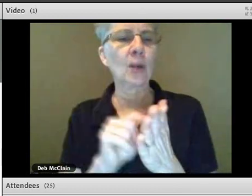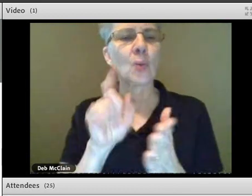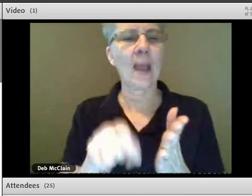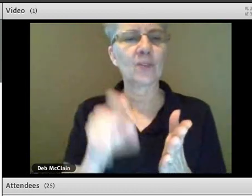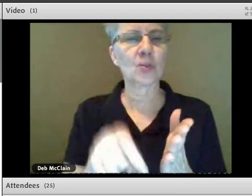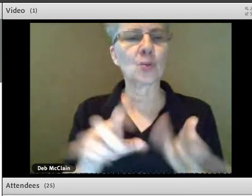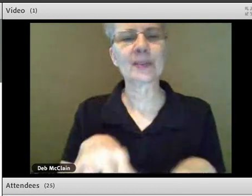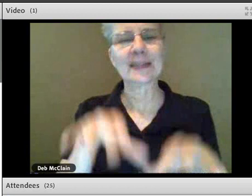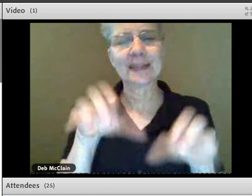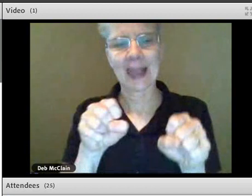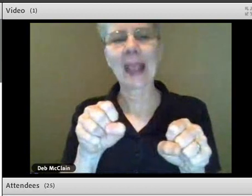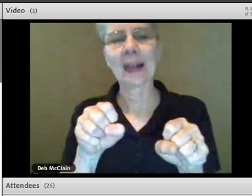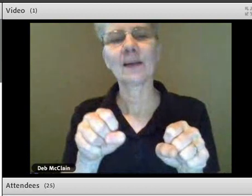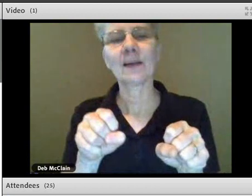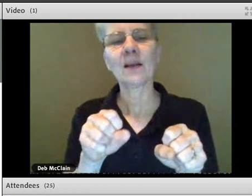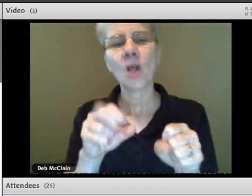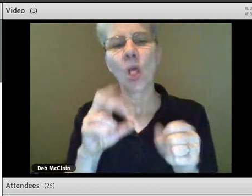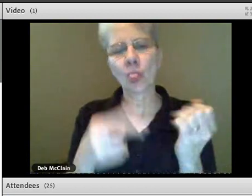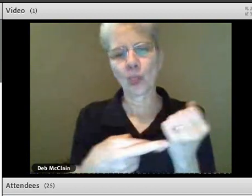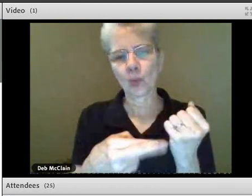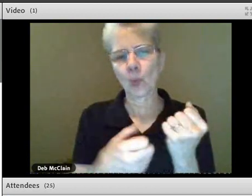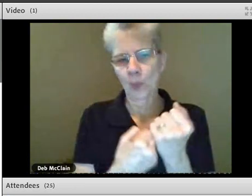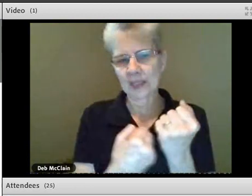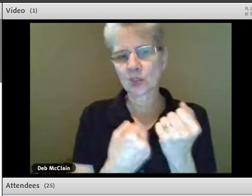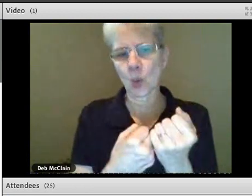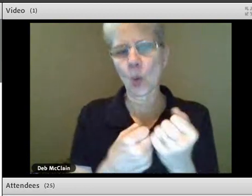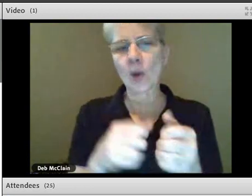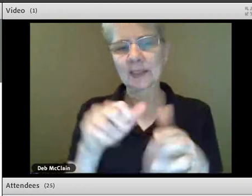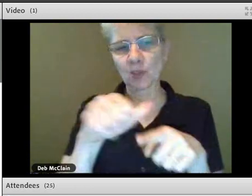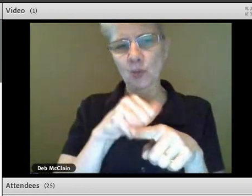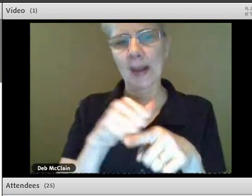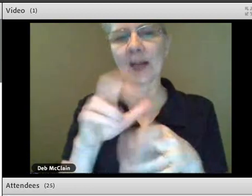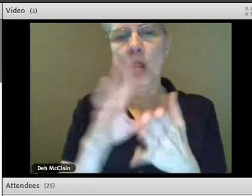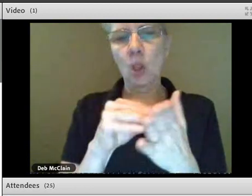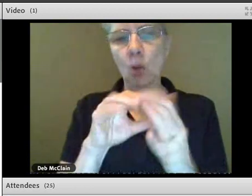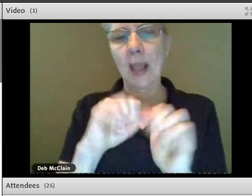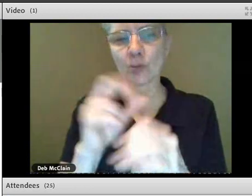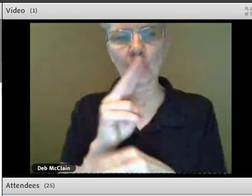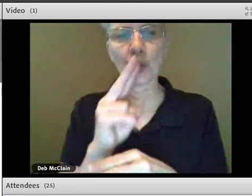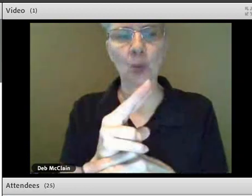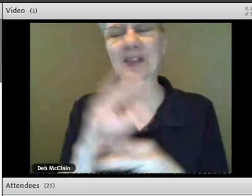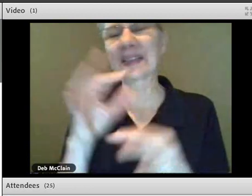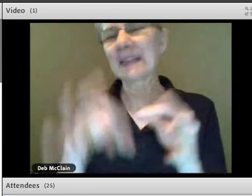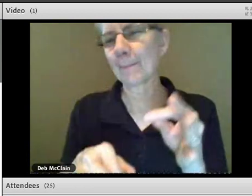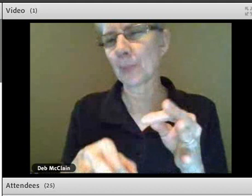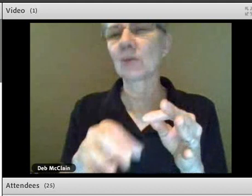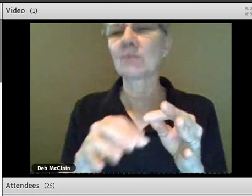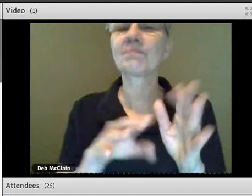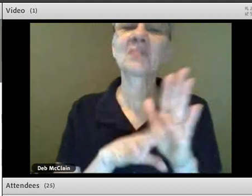they take the resource seriously by learning how to use it. It's a really simple training course. Let them take it from home.